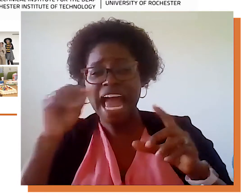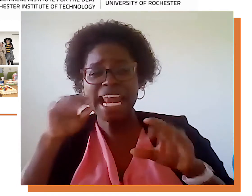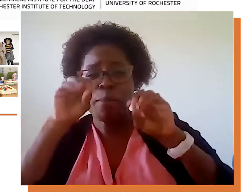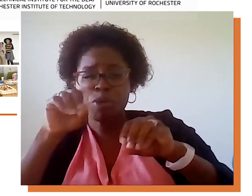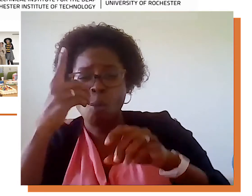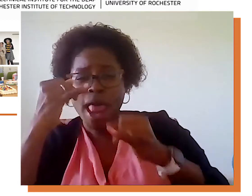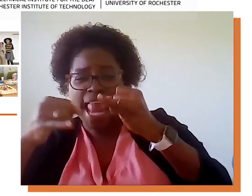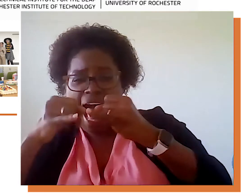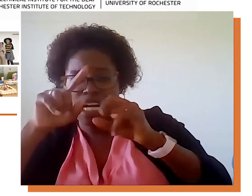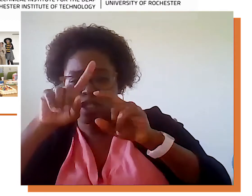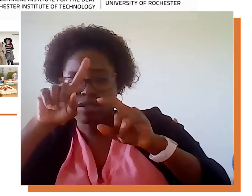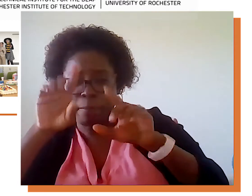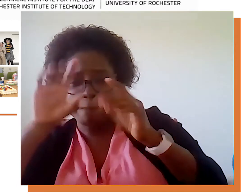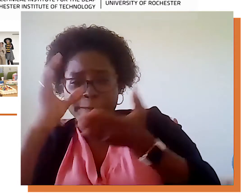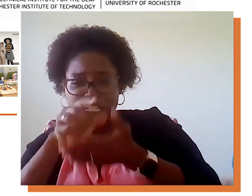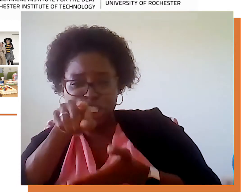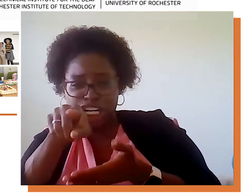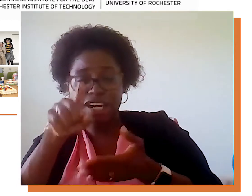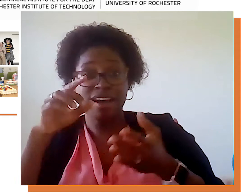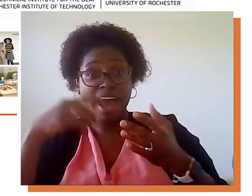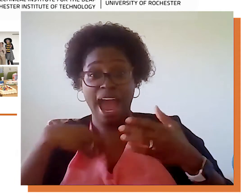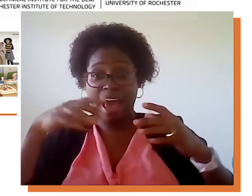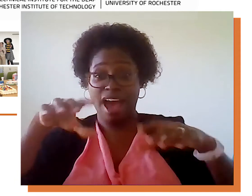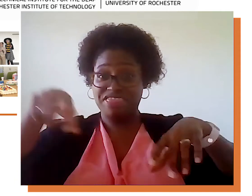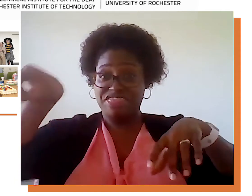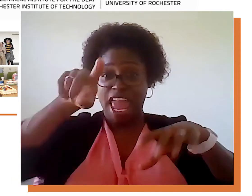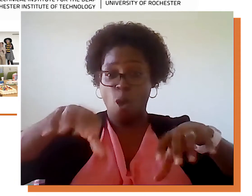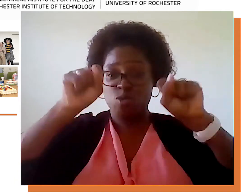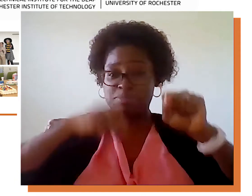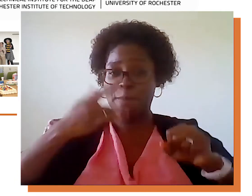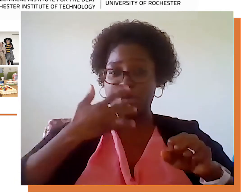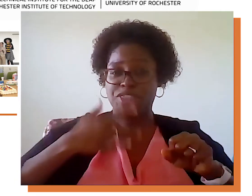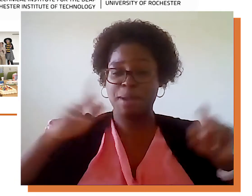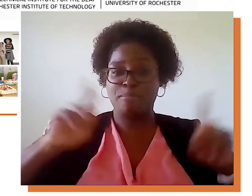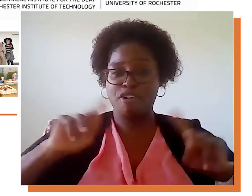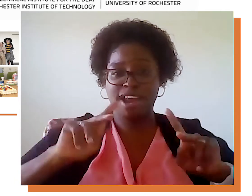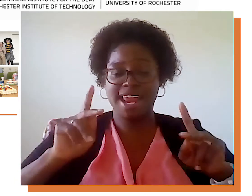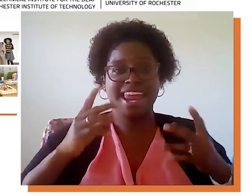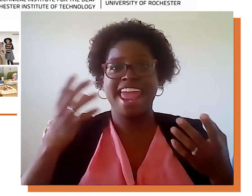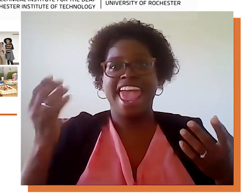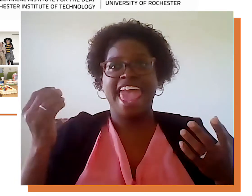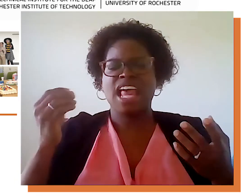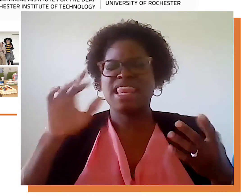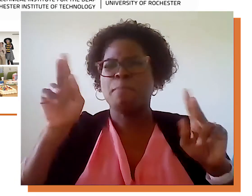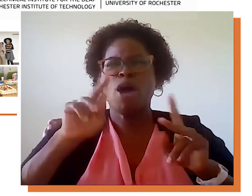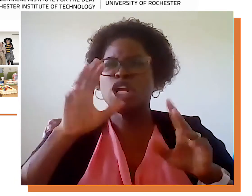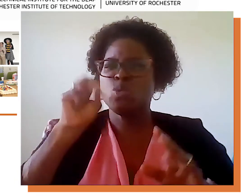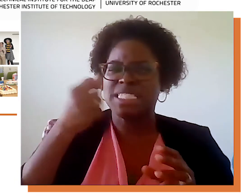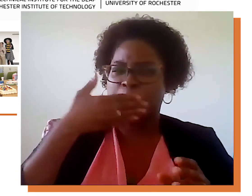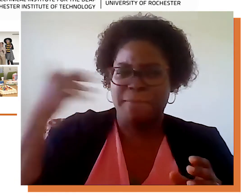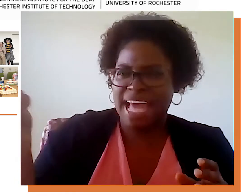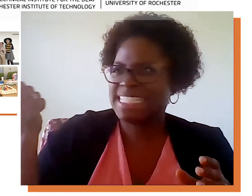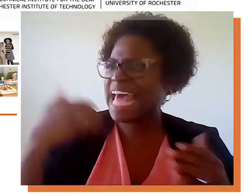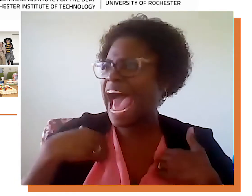There's one final picture in there where they hosted a birthday party for me, and it was the best party.